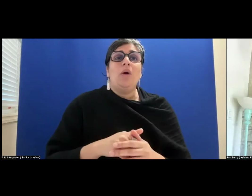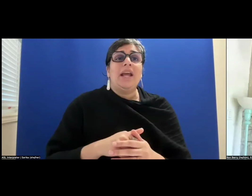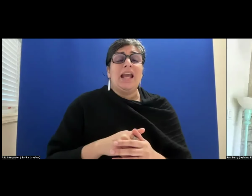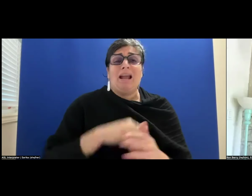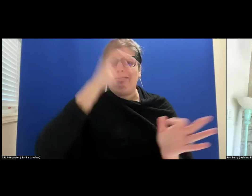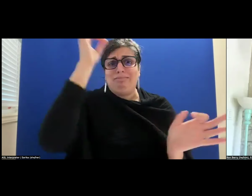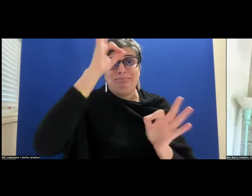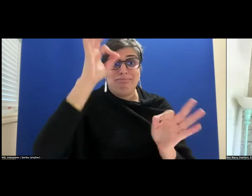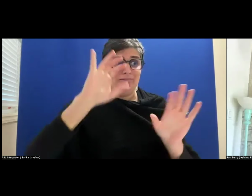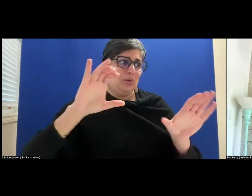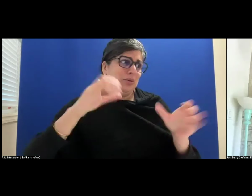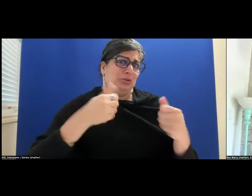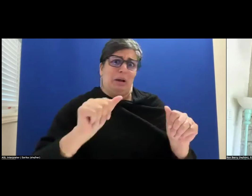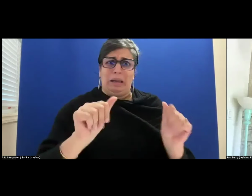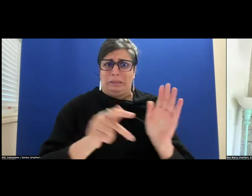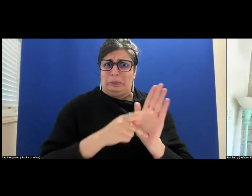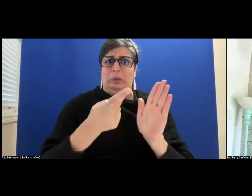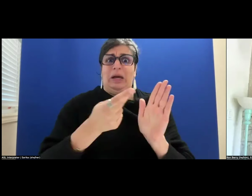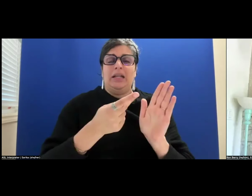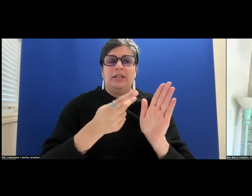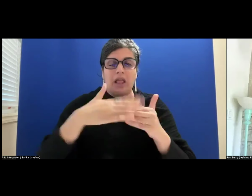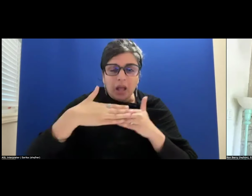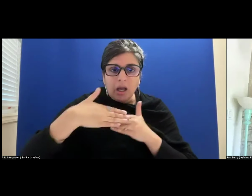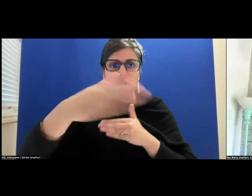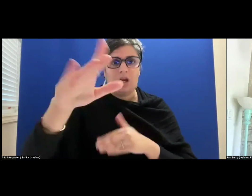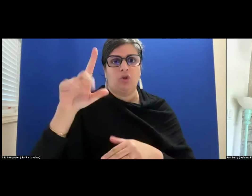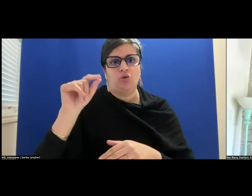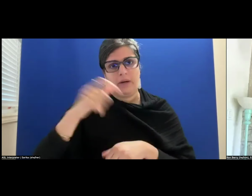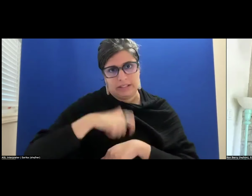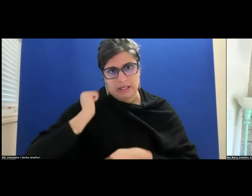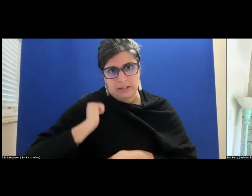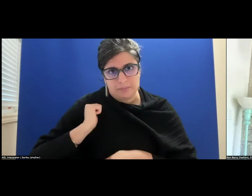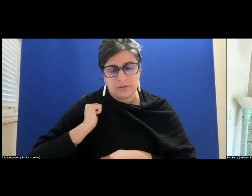And, really, the way that we grew the festival